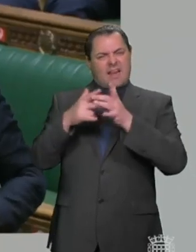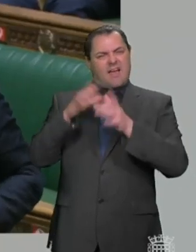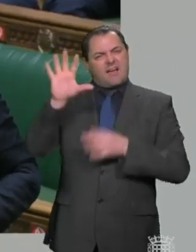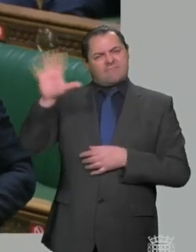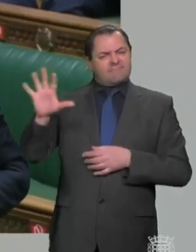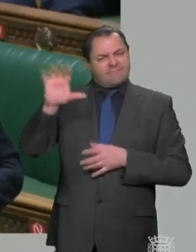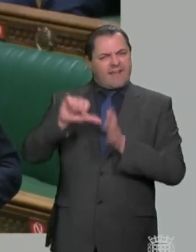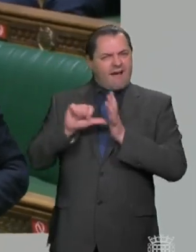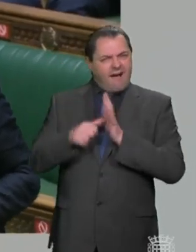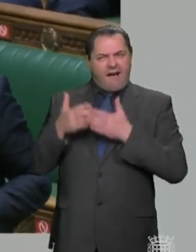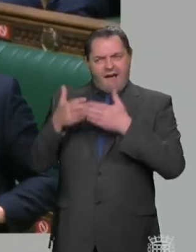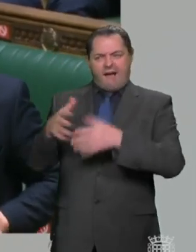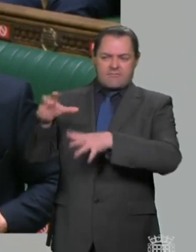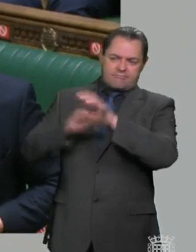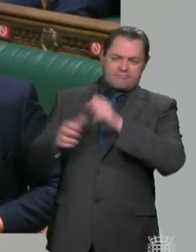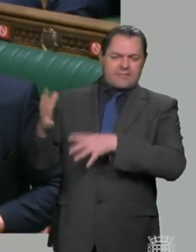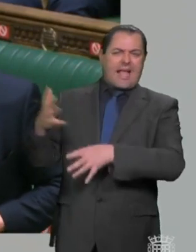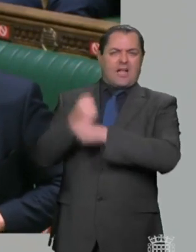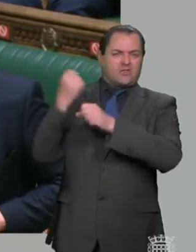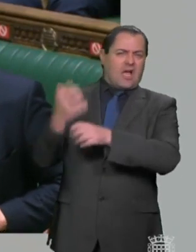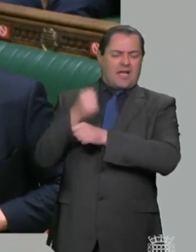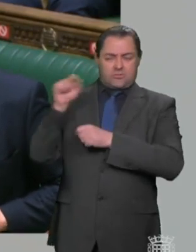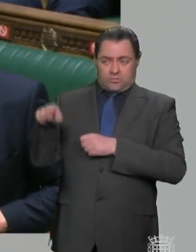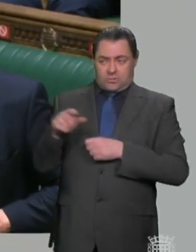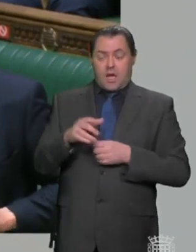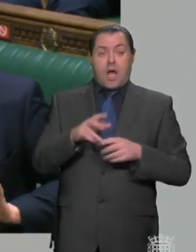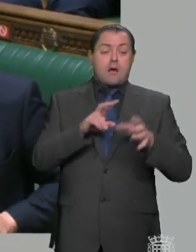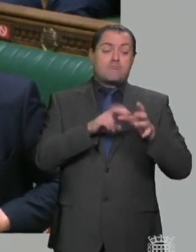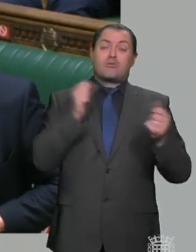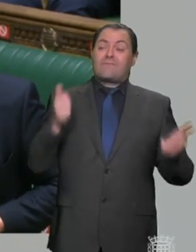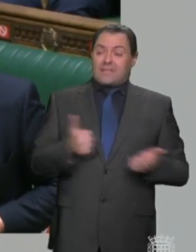with Brexit done, albeit in a way that left many disappointed, there is now an opportunity